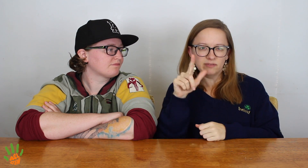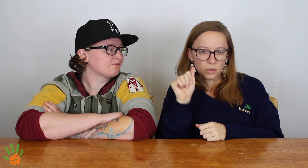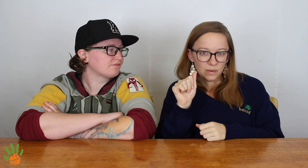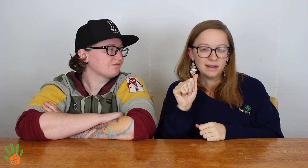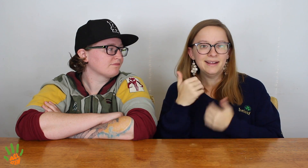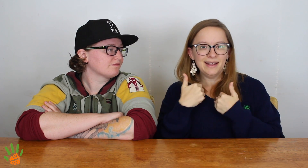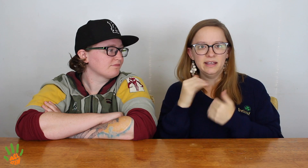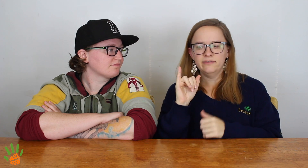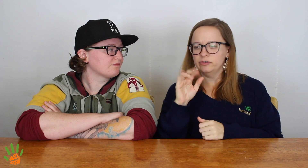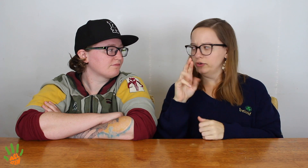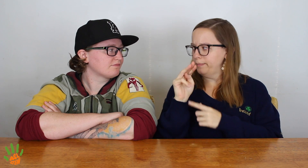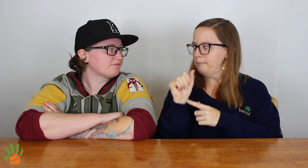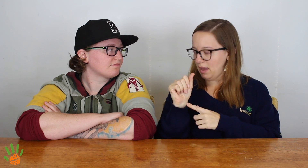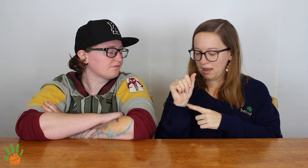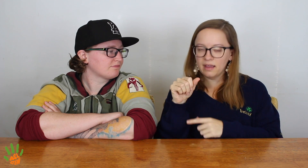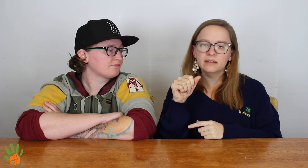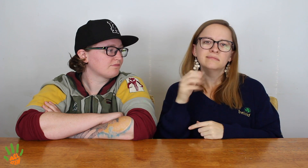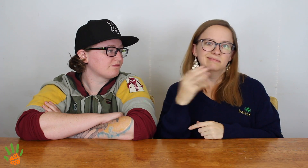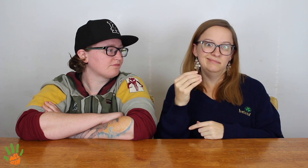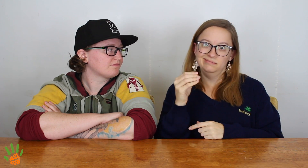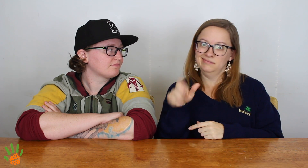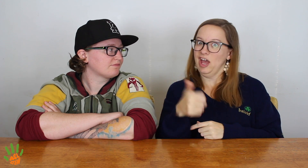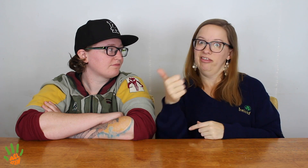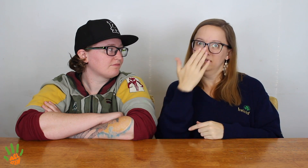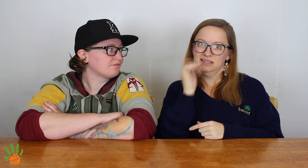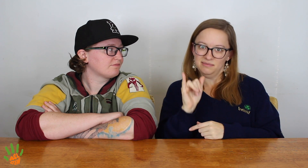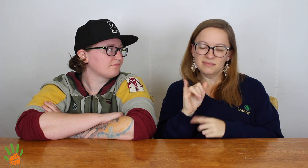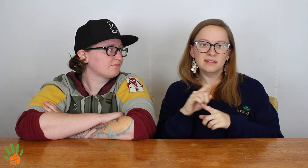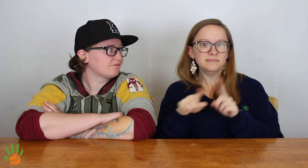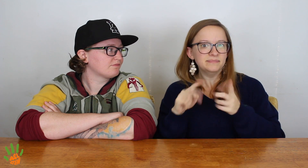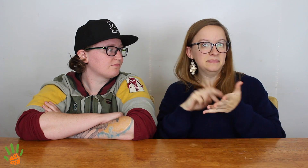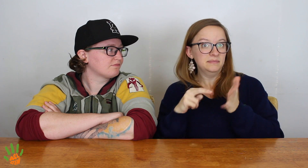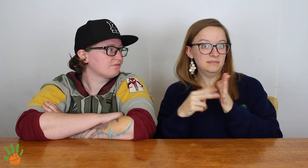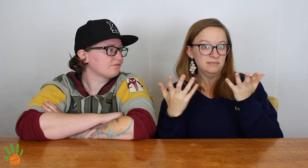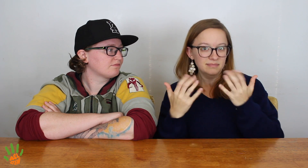and now in Southern Florida they have Irma and other ones as well.